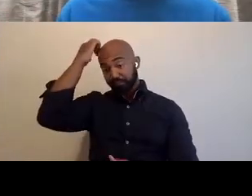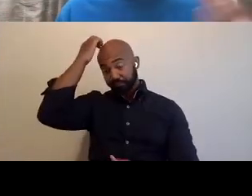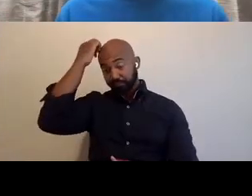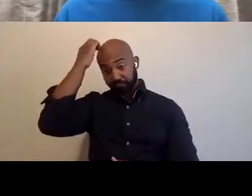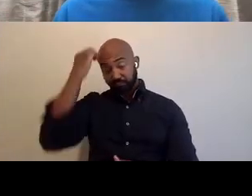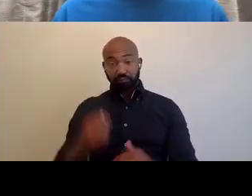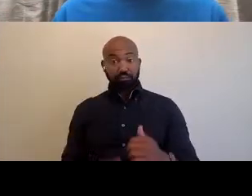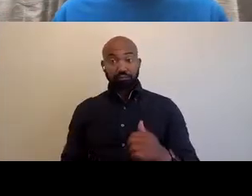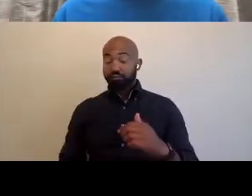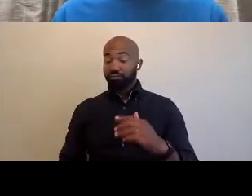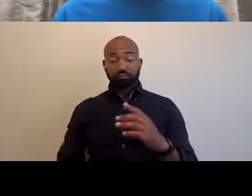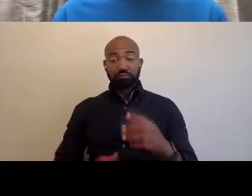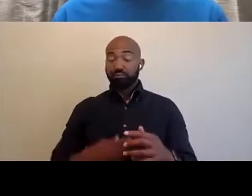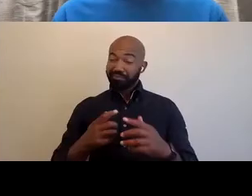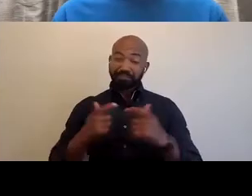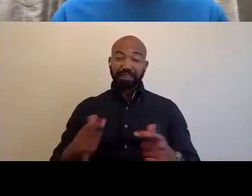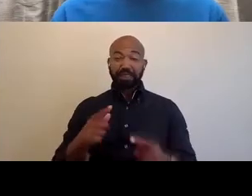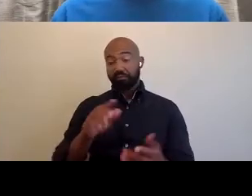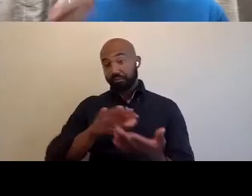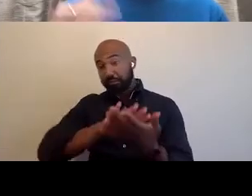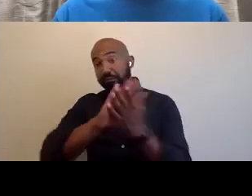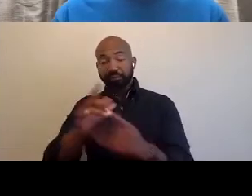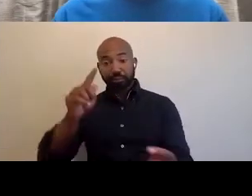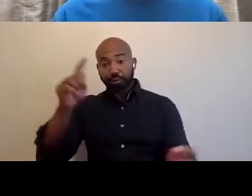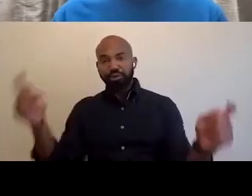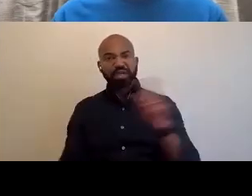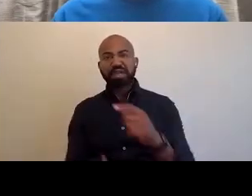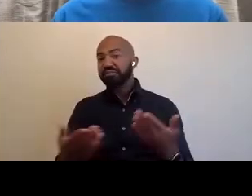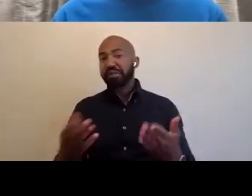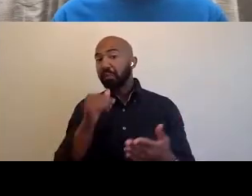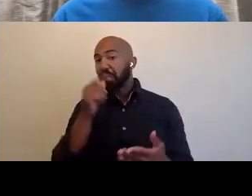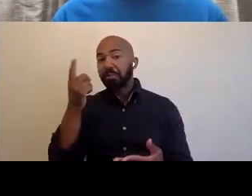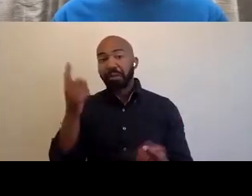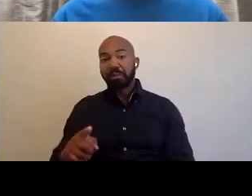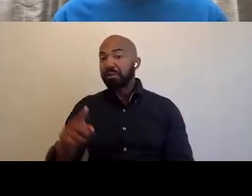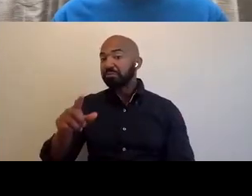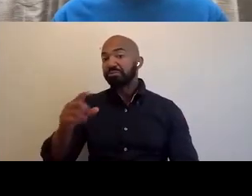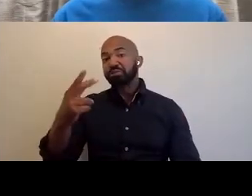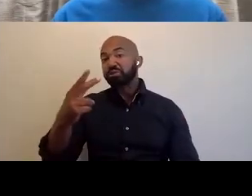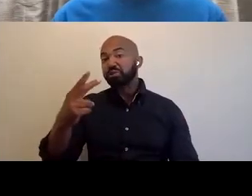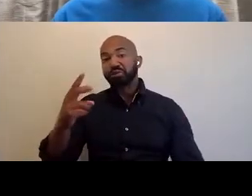So keep that in mind as well. But just going through this chart here, we anticipate body fat redistribution.